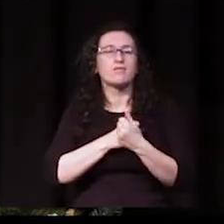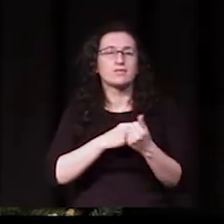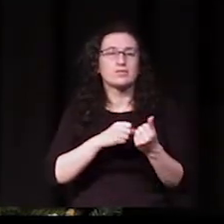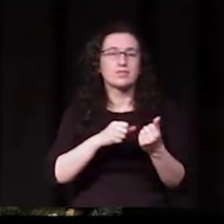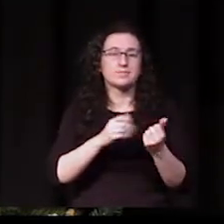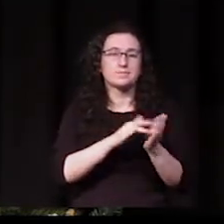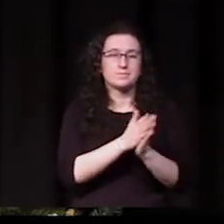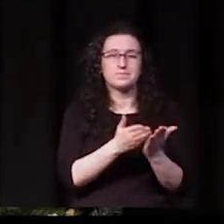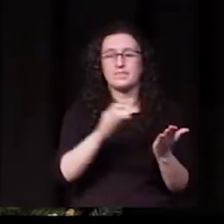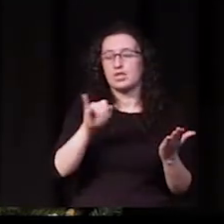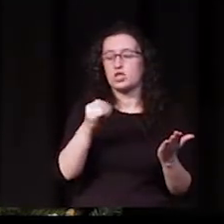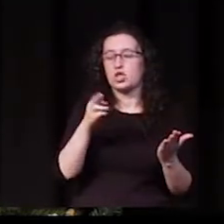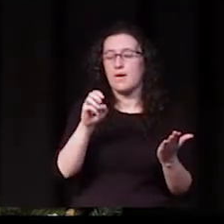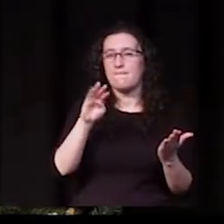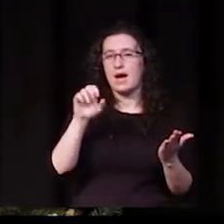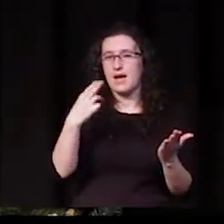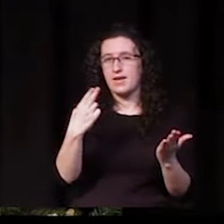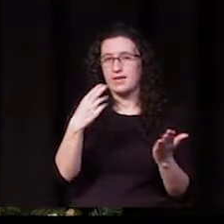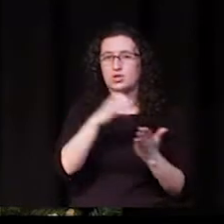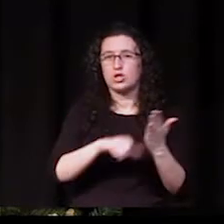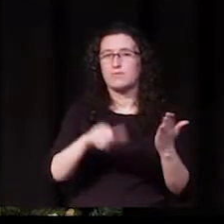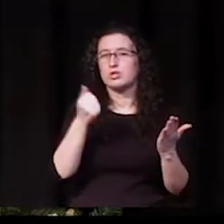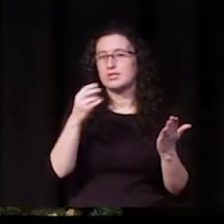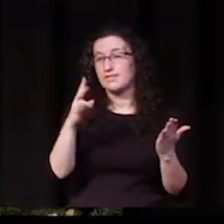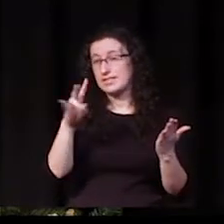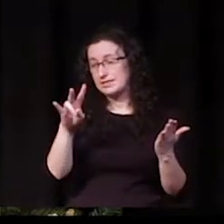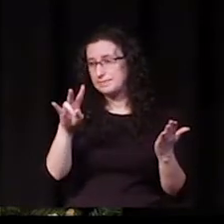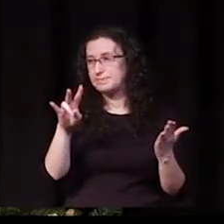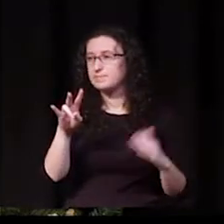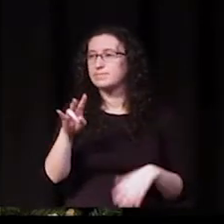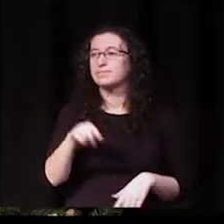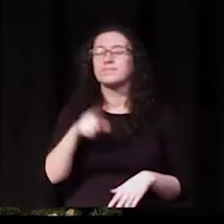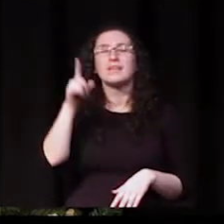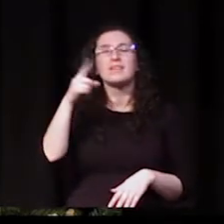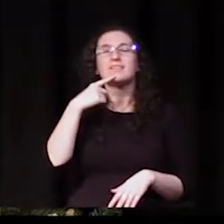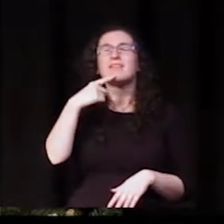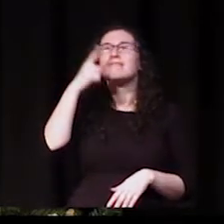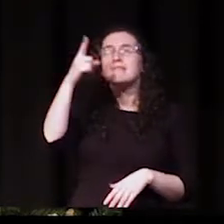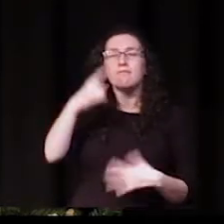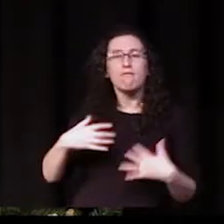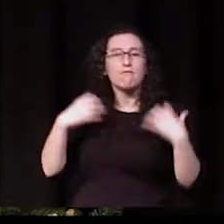In Jeremiah chapter 17, he talked about the confident person this way.